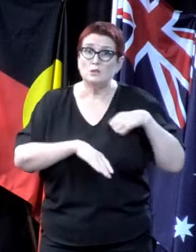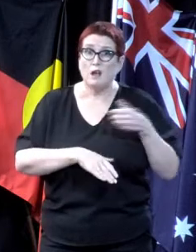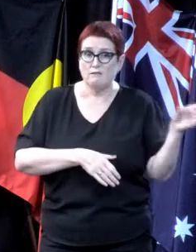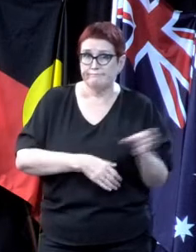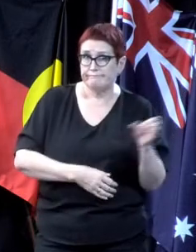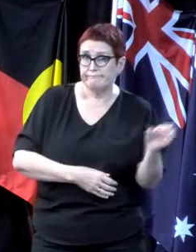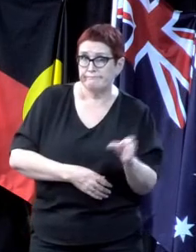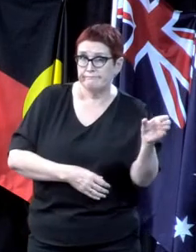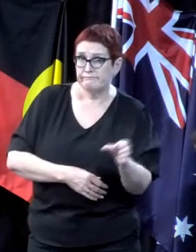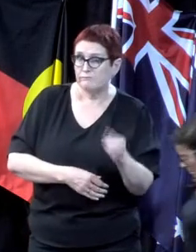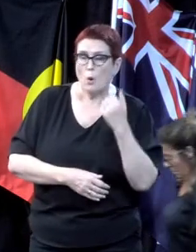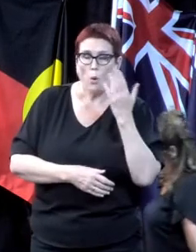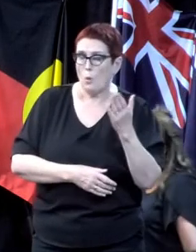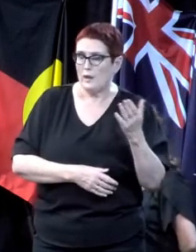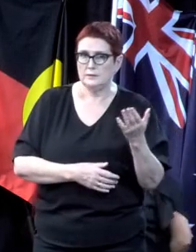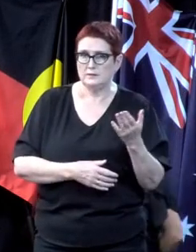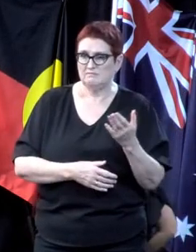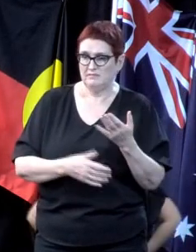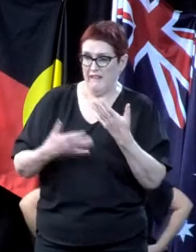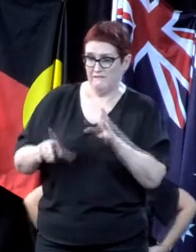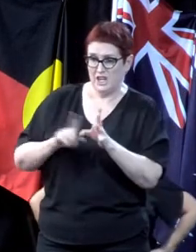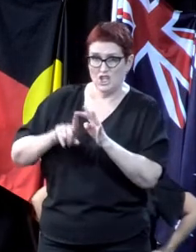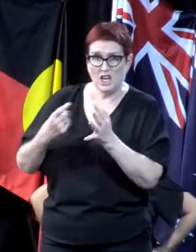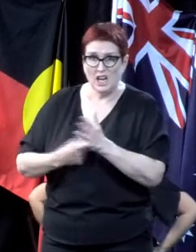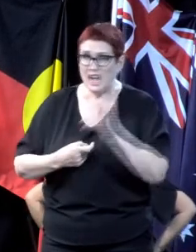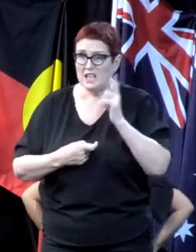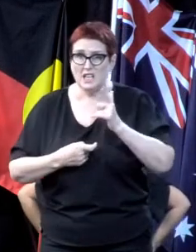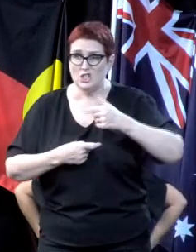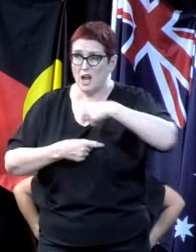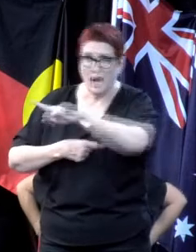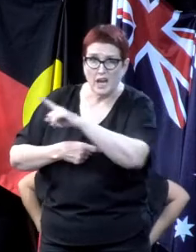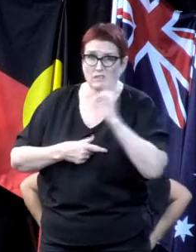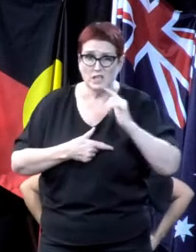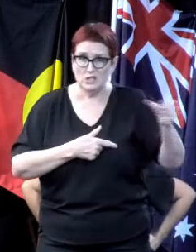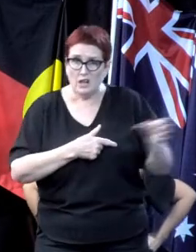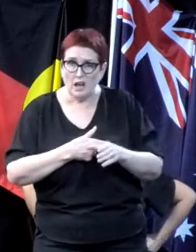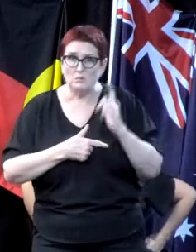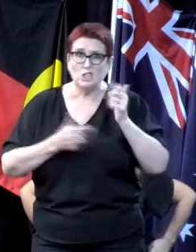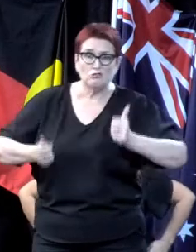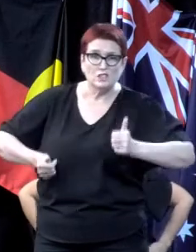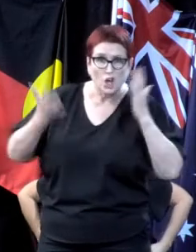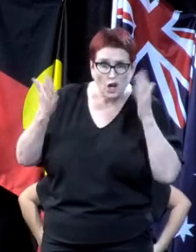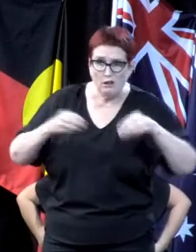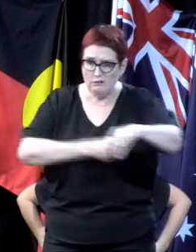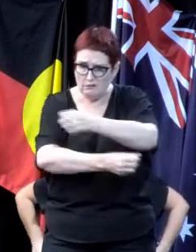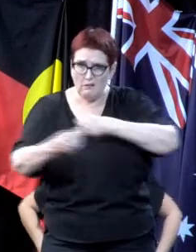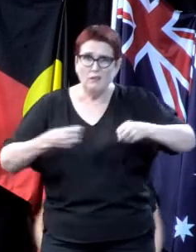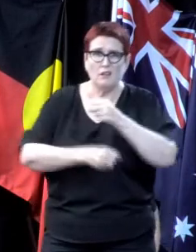At the end of any year schools have teachers transfer out, teachers retire. We have teachers who go on maternity leave and you need to replace those